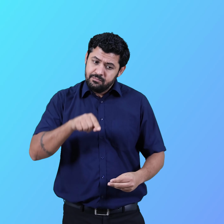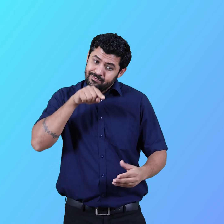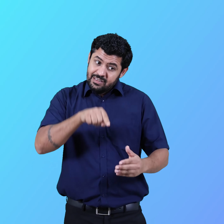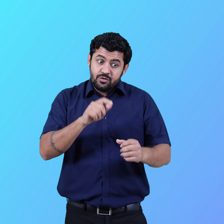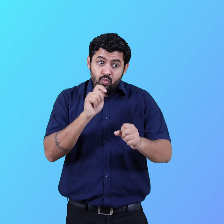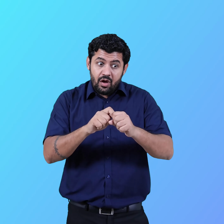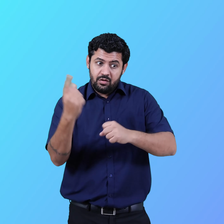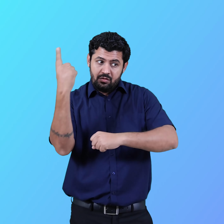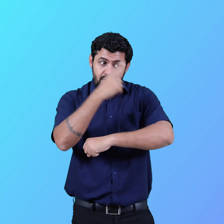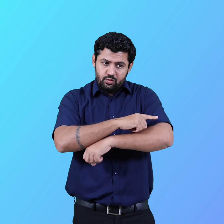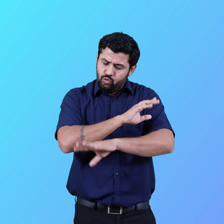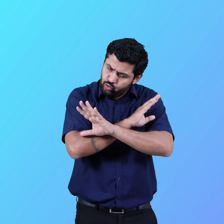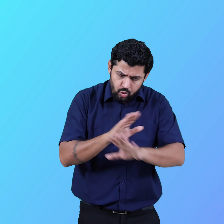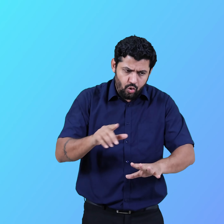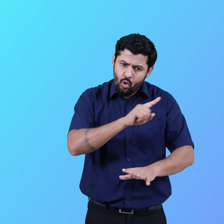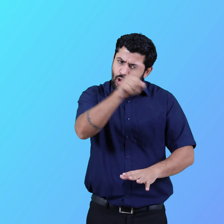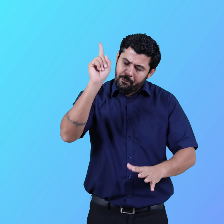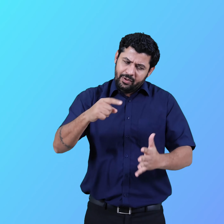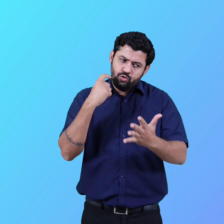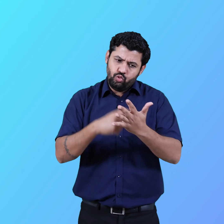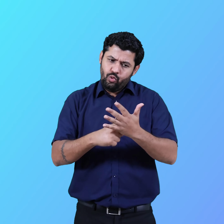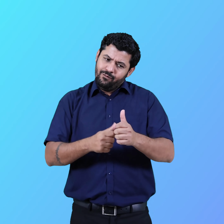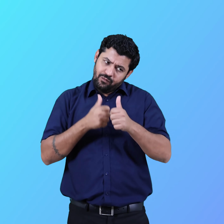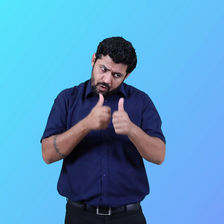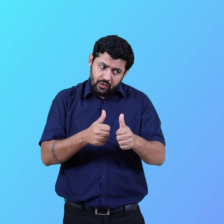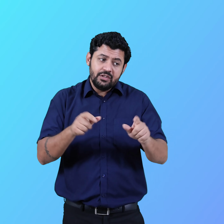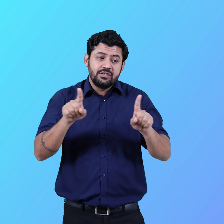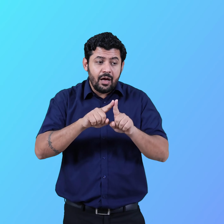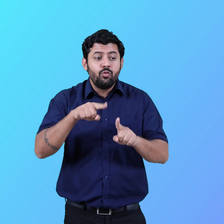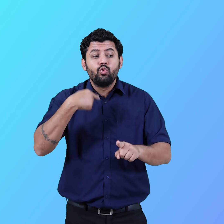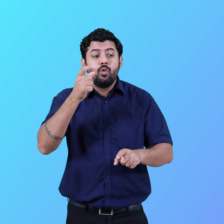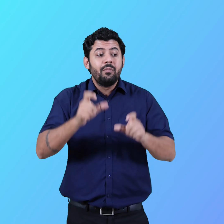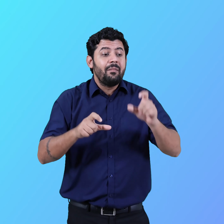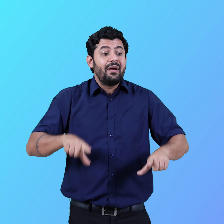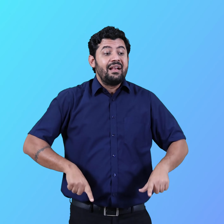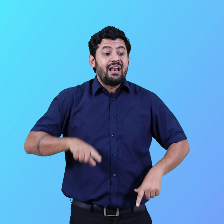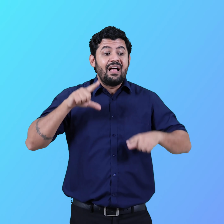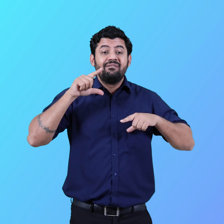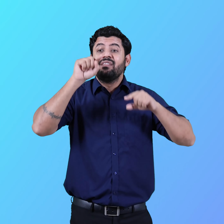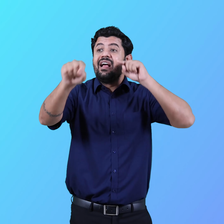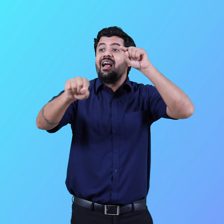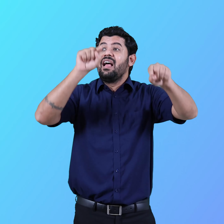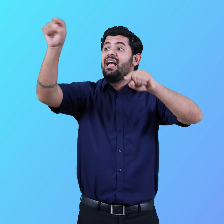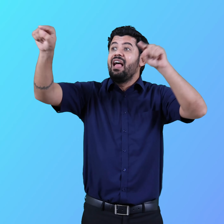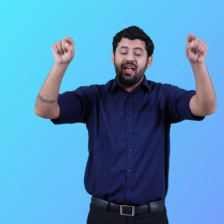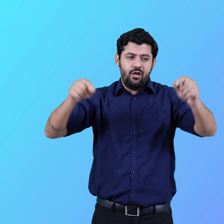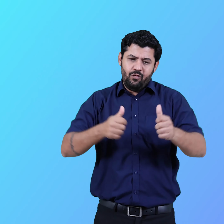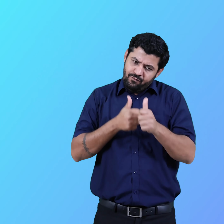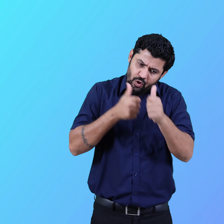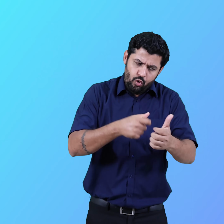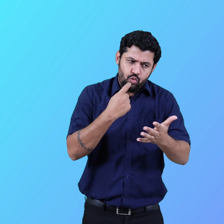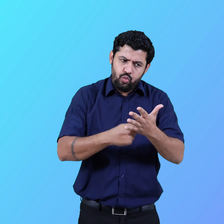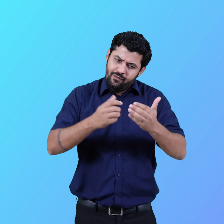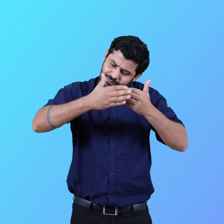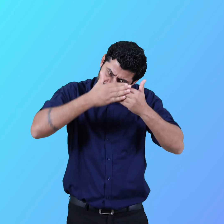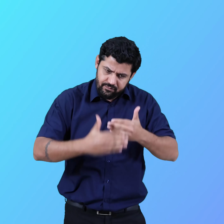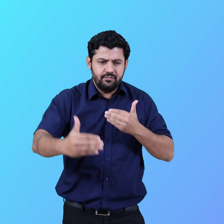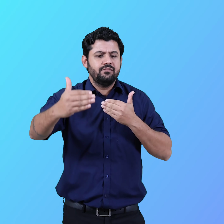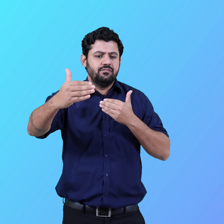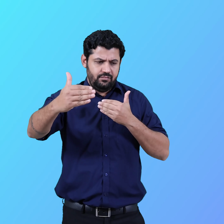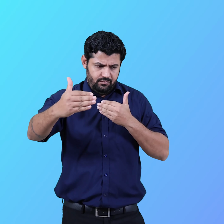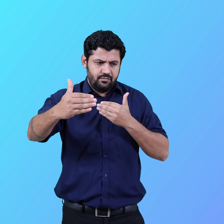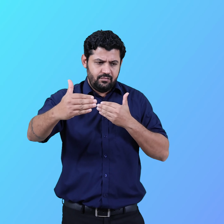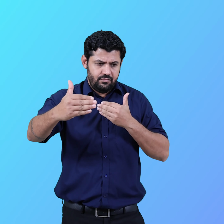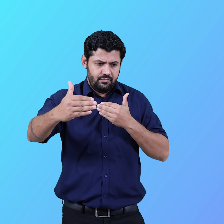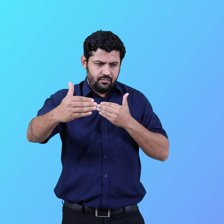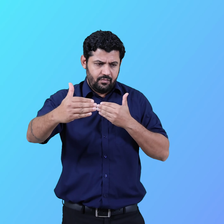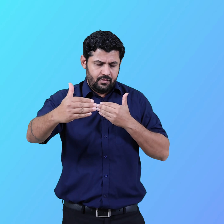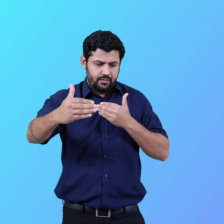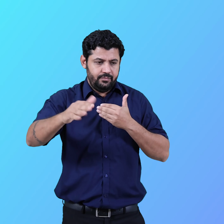You must not do any work at all. This is a law that continues forever for you, wherever you live.